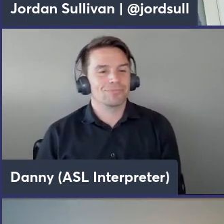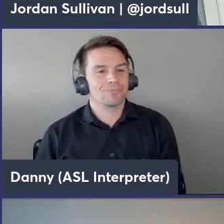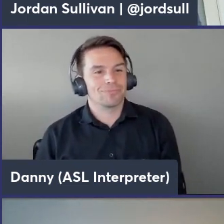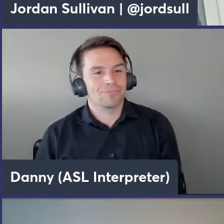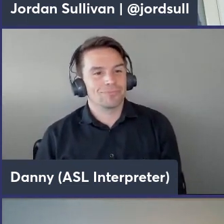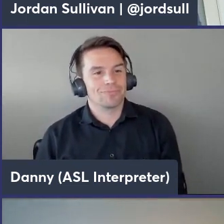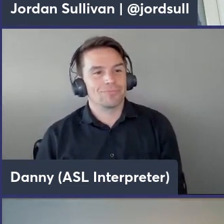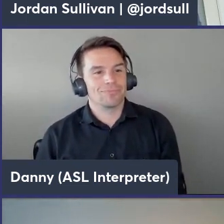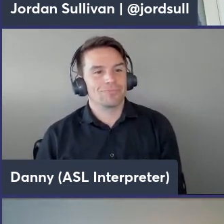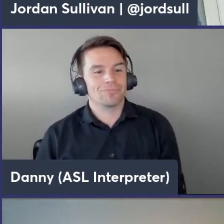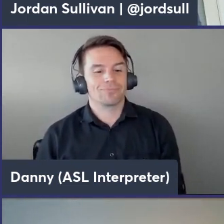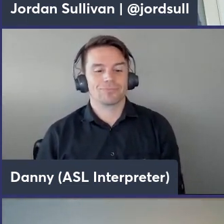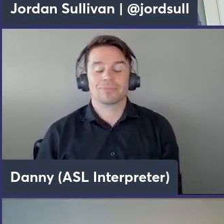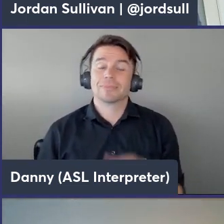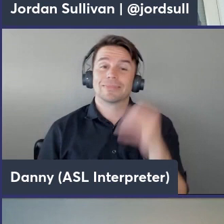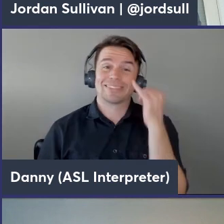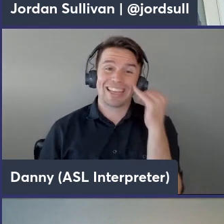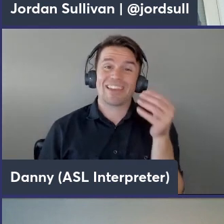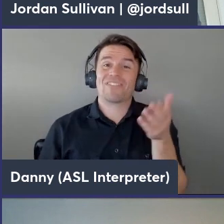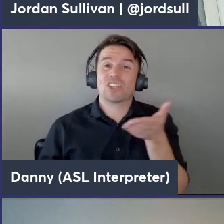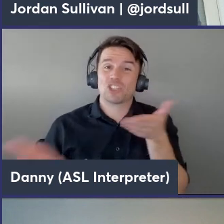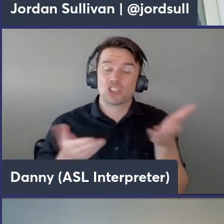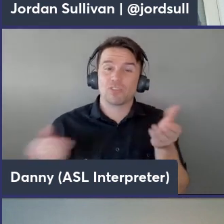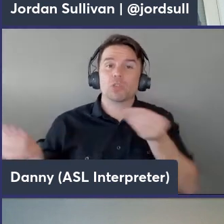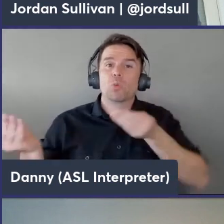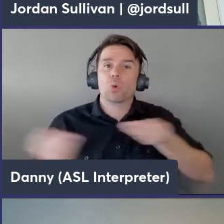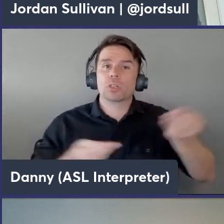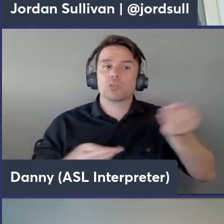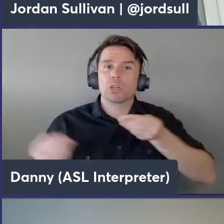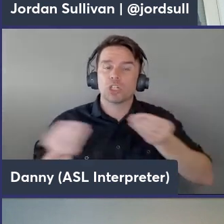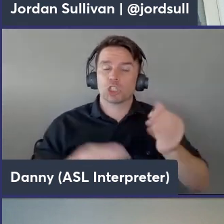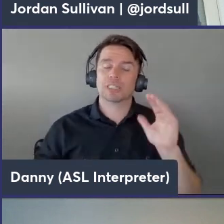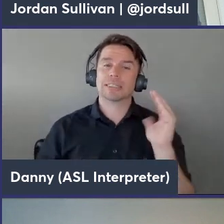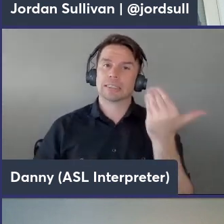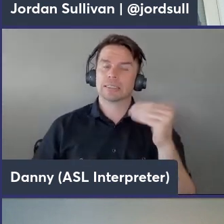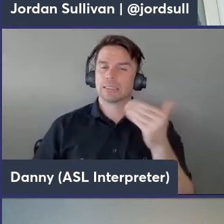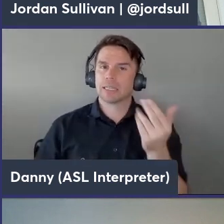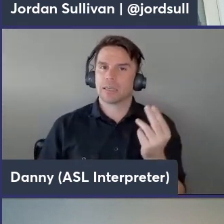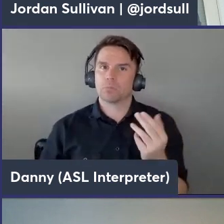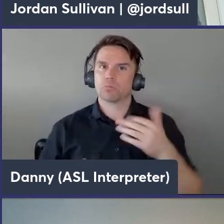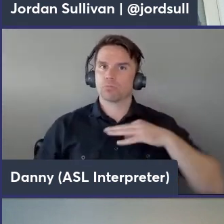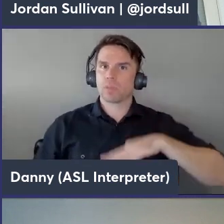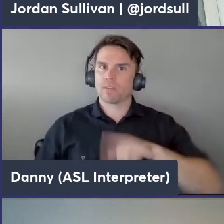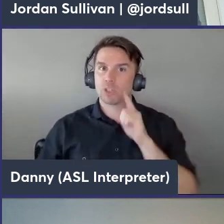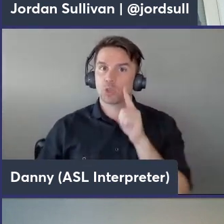If service orchestration seems useful to you, then you might benefit from Step Functions.